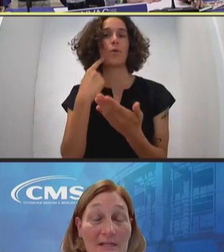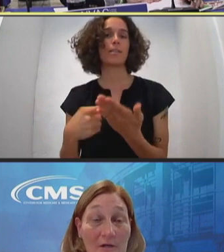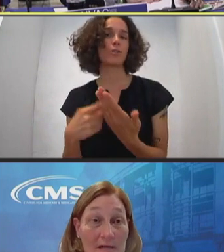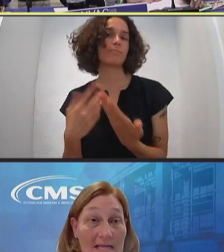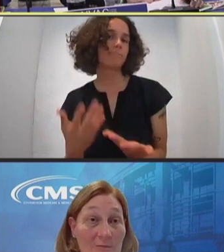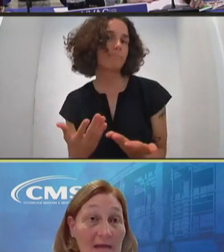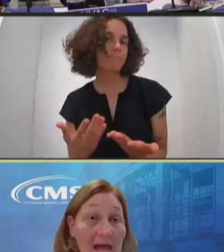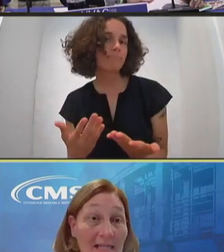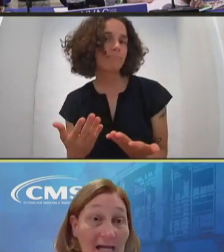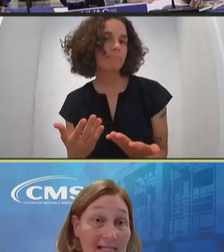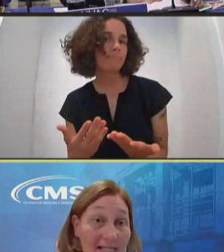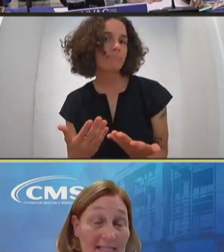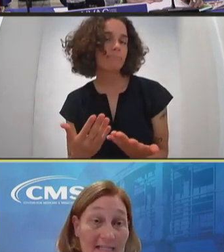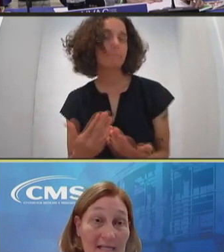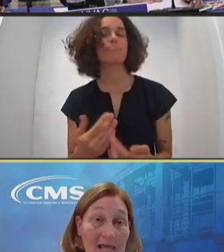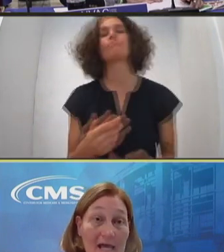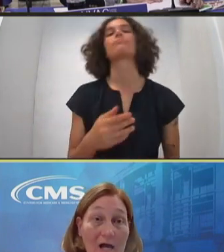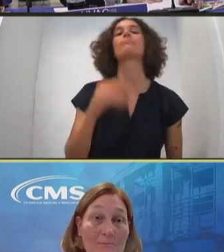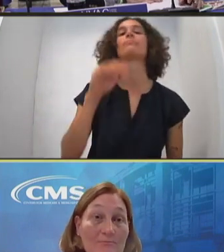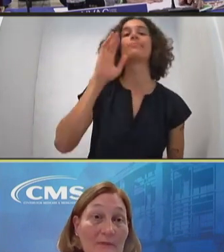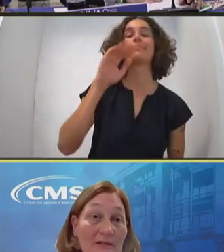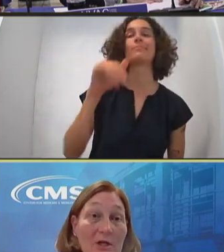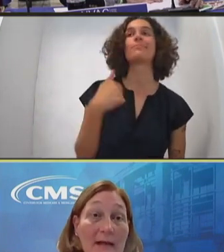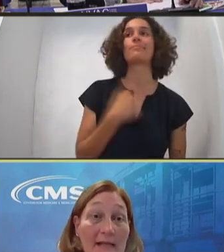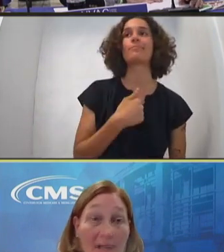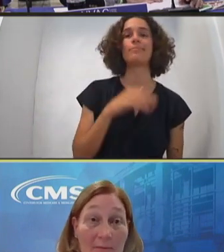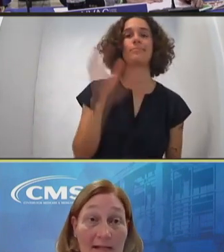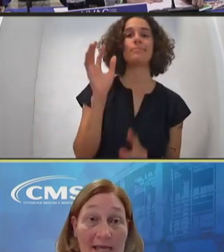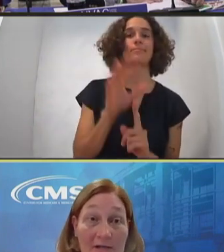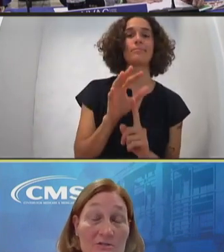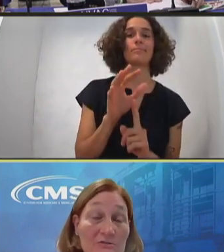Mary Beth Hance: So, you know, as we highlighted, you know, Medicare and Medicaid